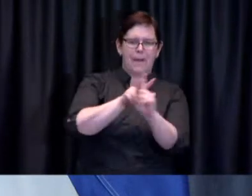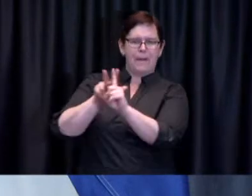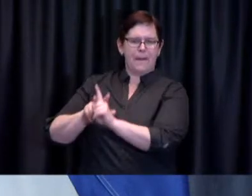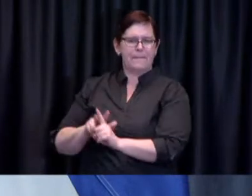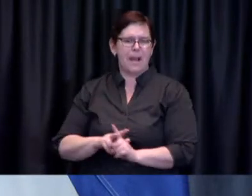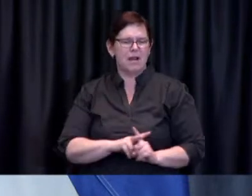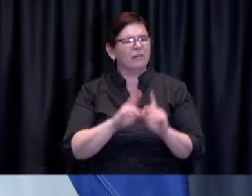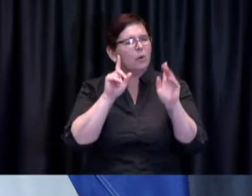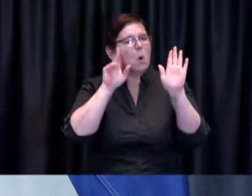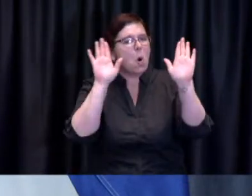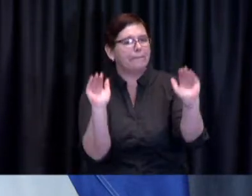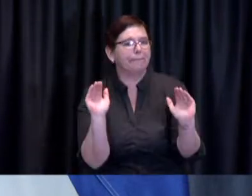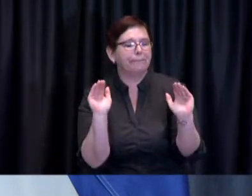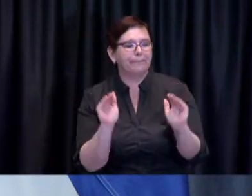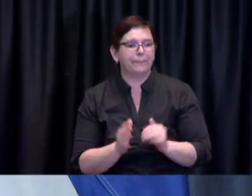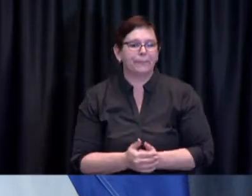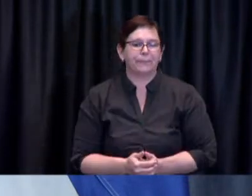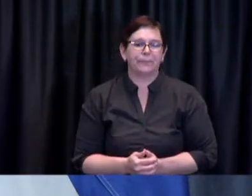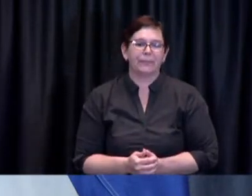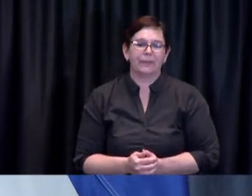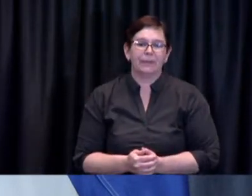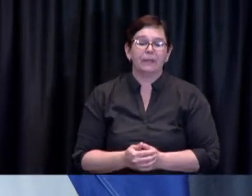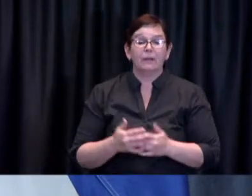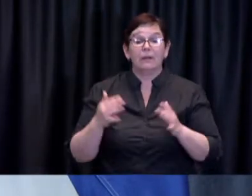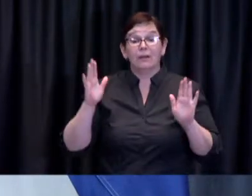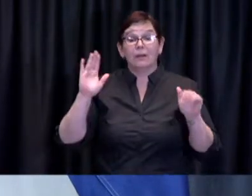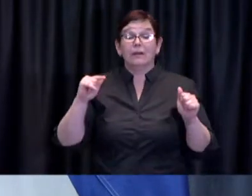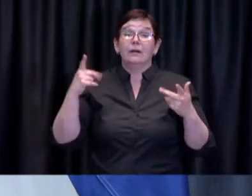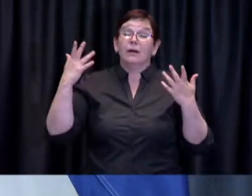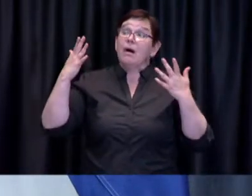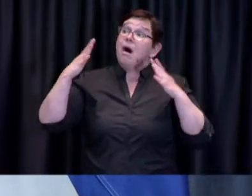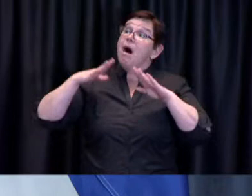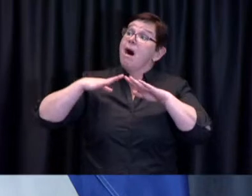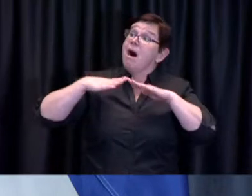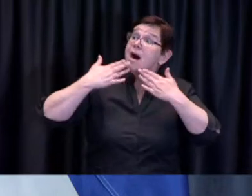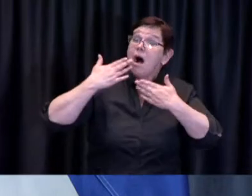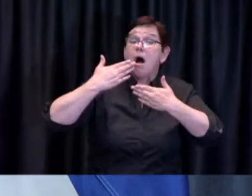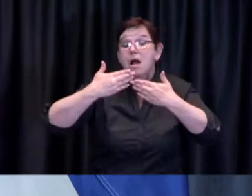will be consistent and will be broadly accepted uh as being appropriate in the entire region